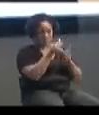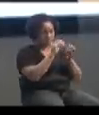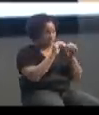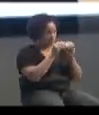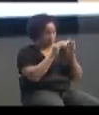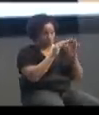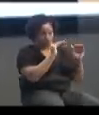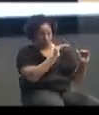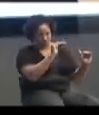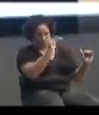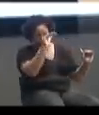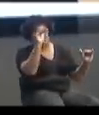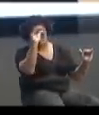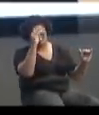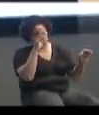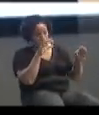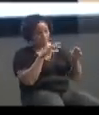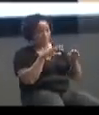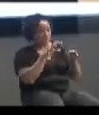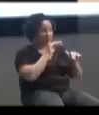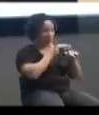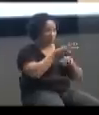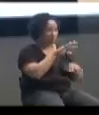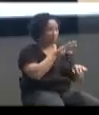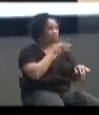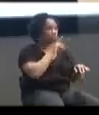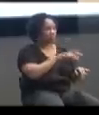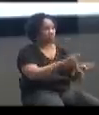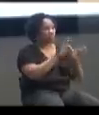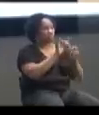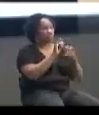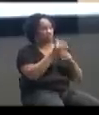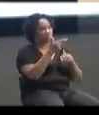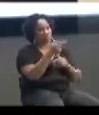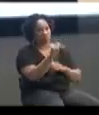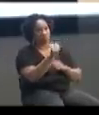THE NUMBERS ARE STAGGERING. SO THE INFLUENCE IS SIGNIFICANT.